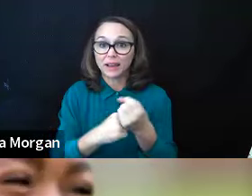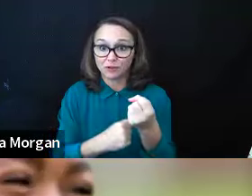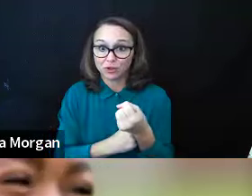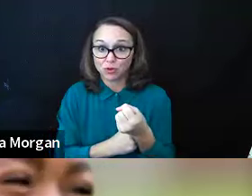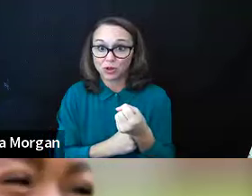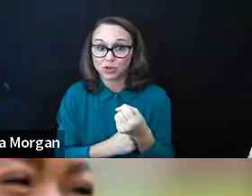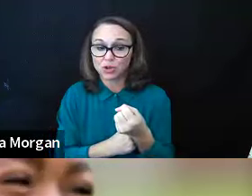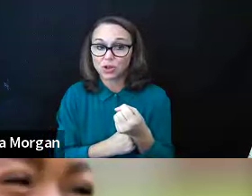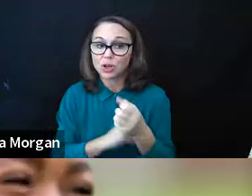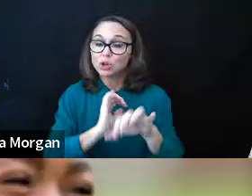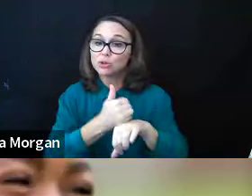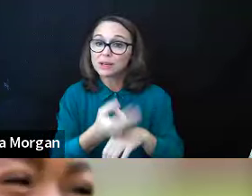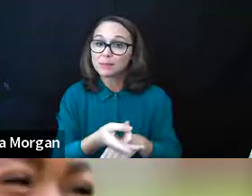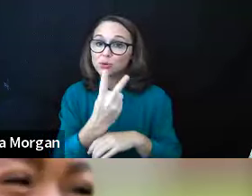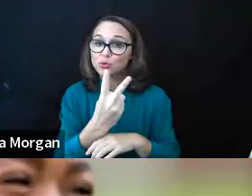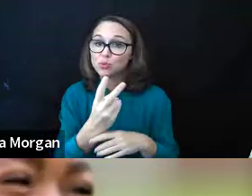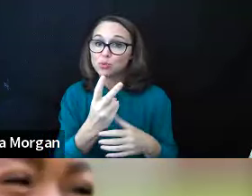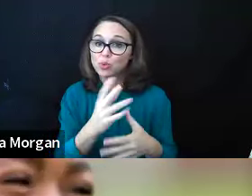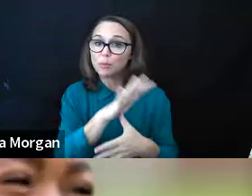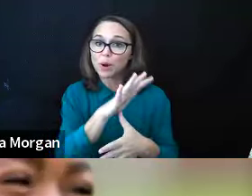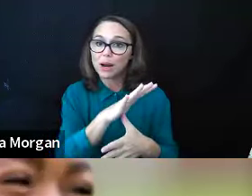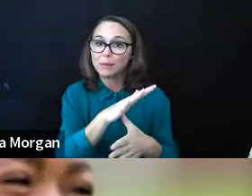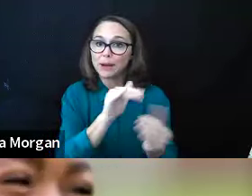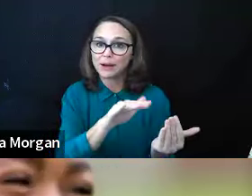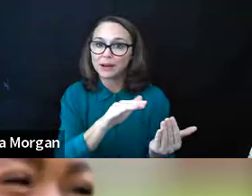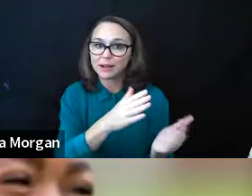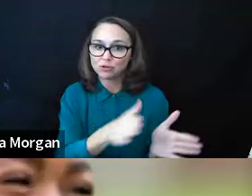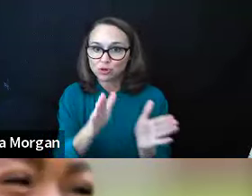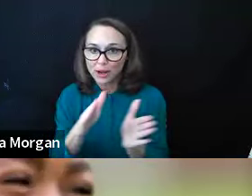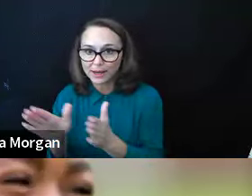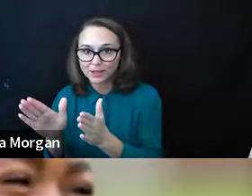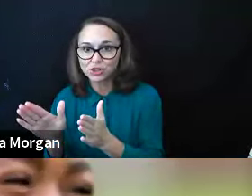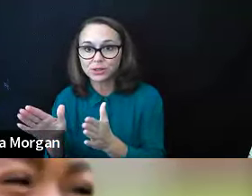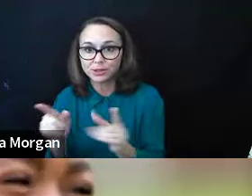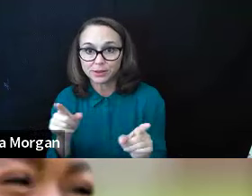prevention strategies from the preventing ACEs Resource for Action that we just talked about,